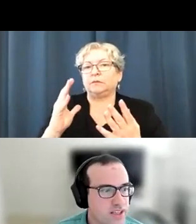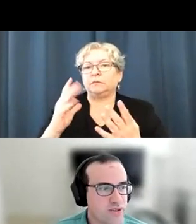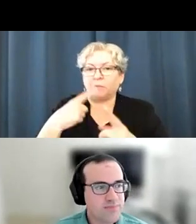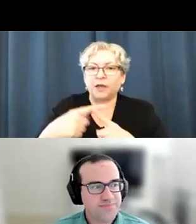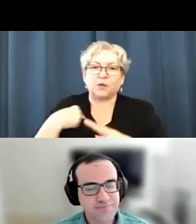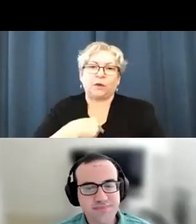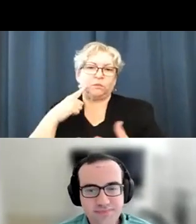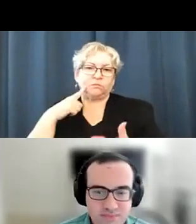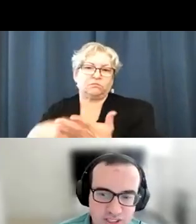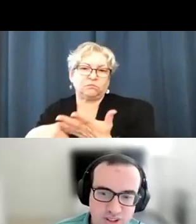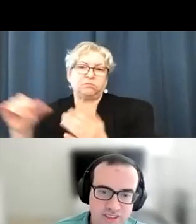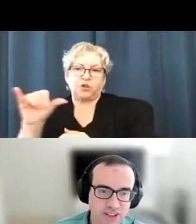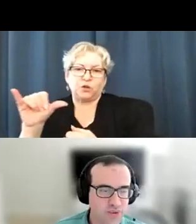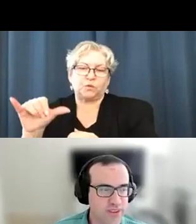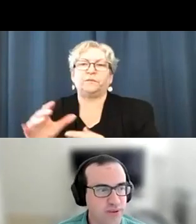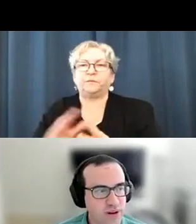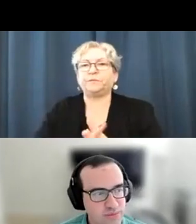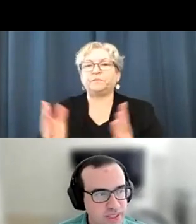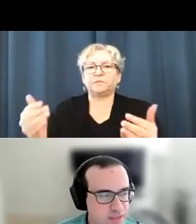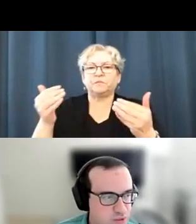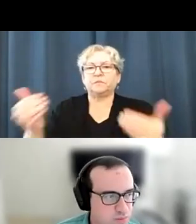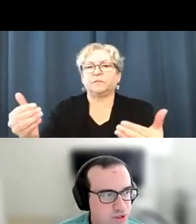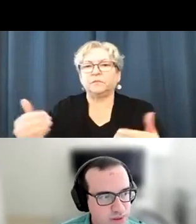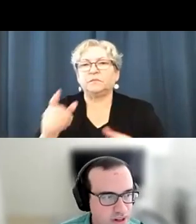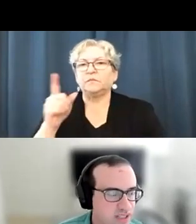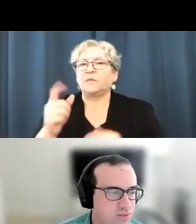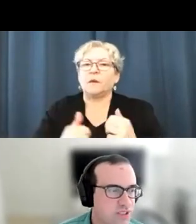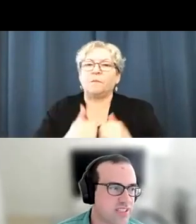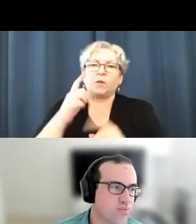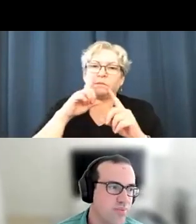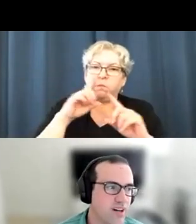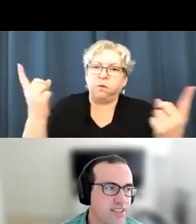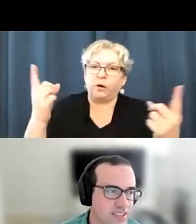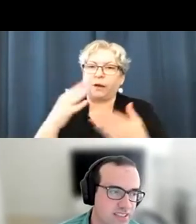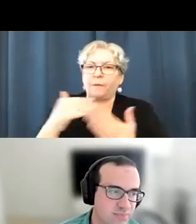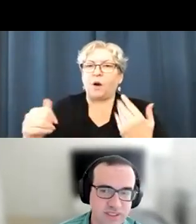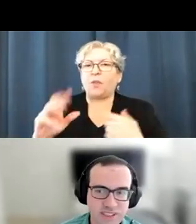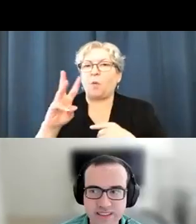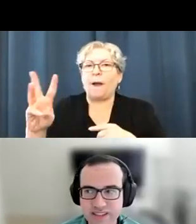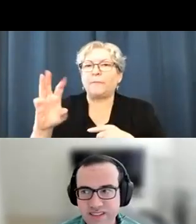So, let's go ahead and start with probably, the most boring part, which is the web content accessibility guidelines.